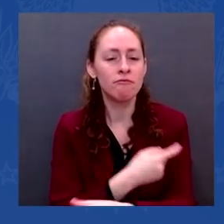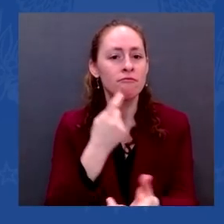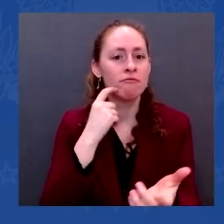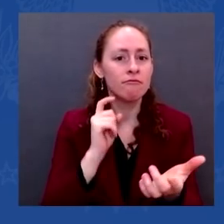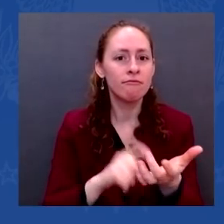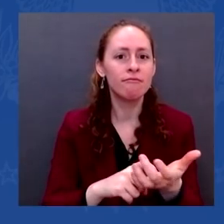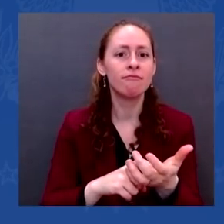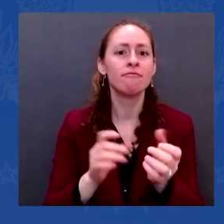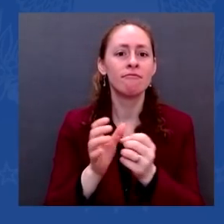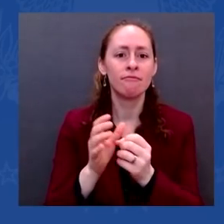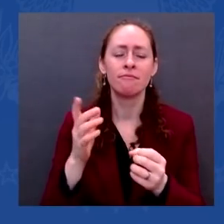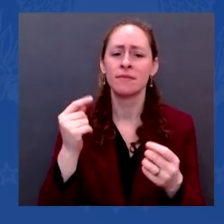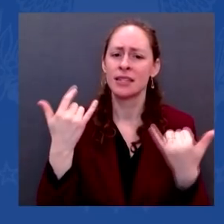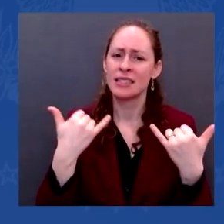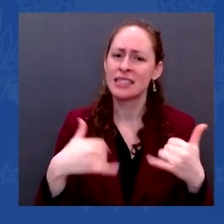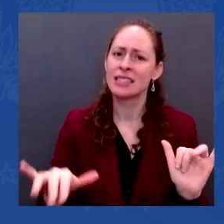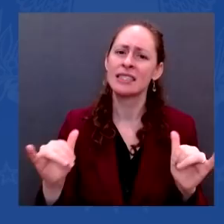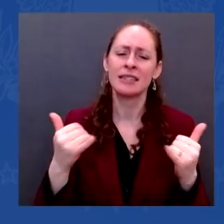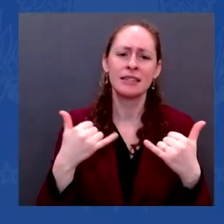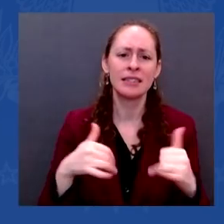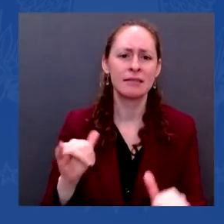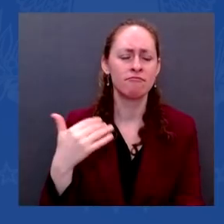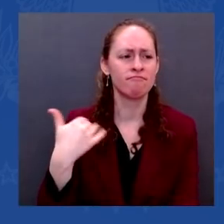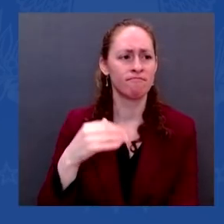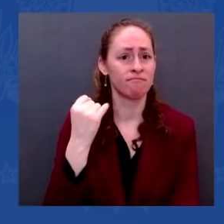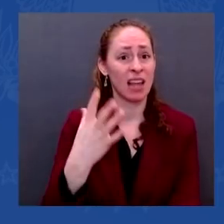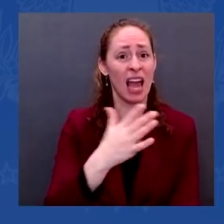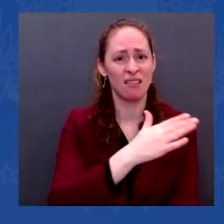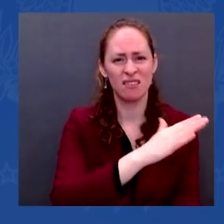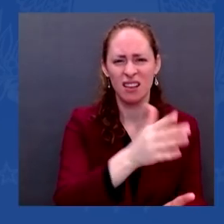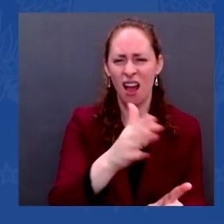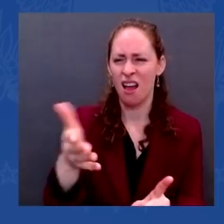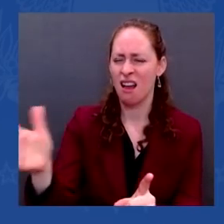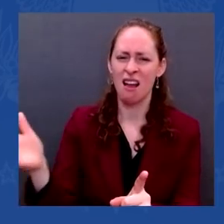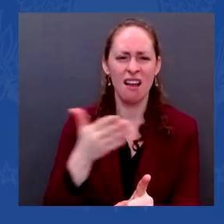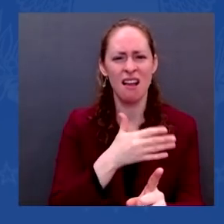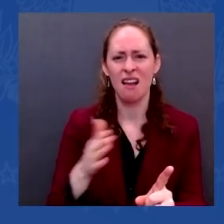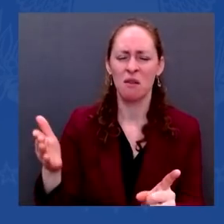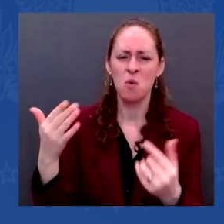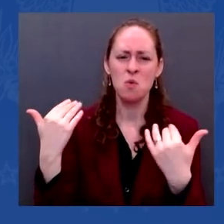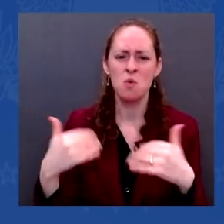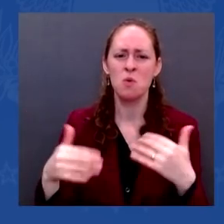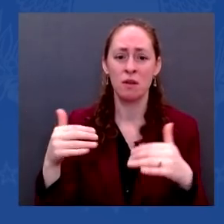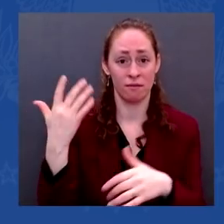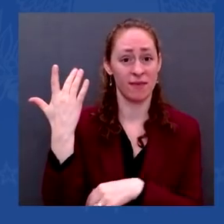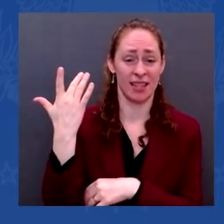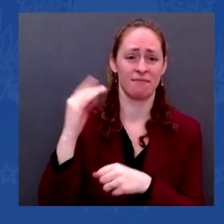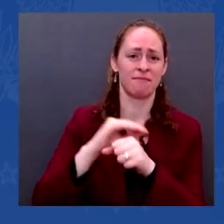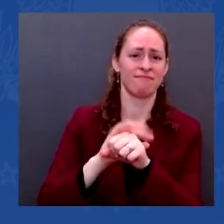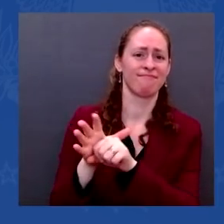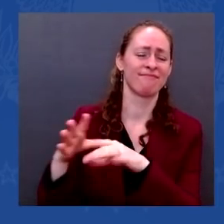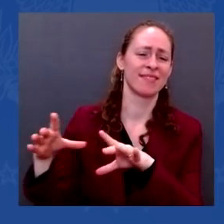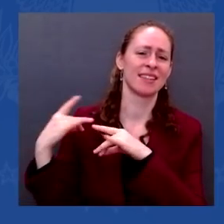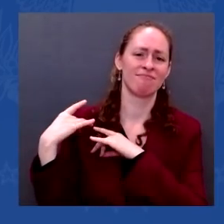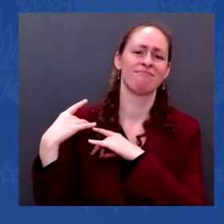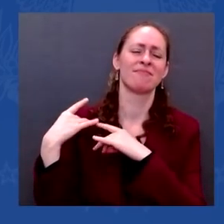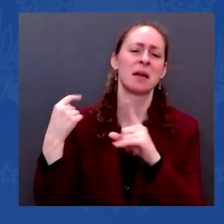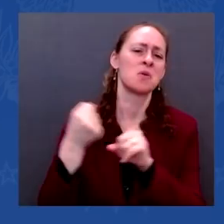And the cruel twist of fates that occur. You know, at a moment of great division of our democracy